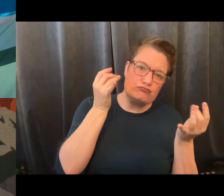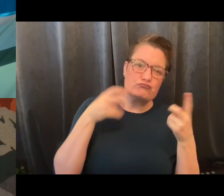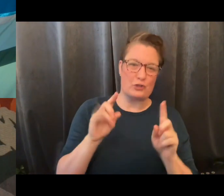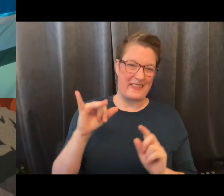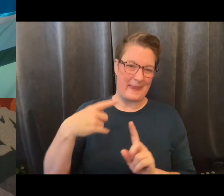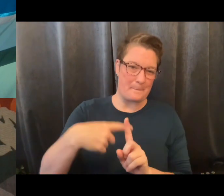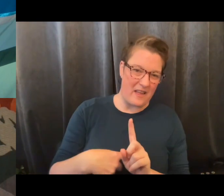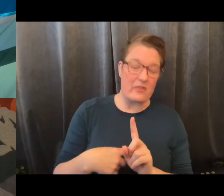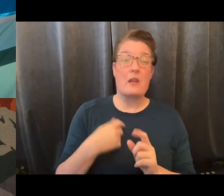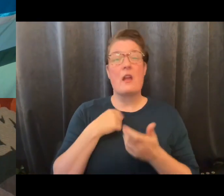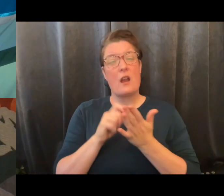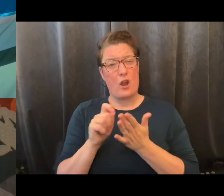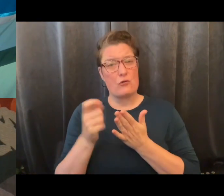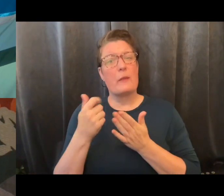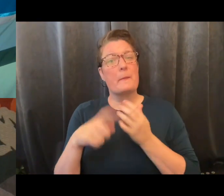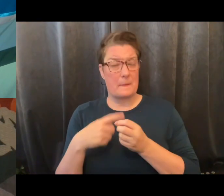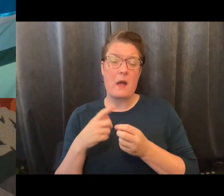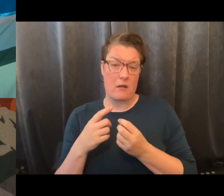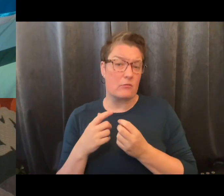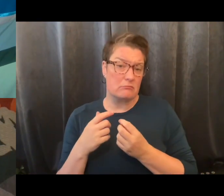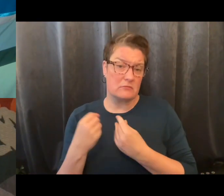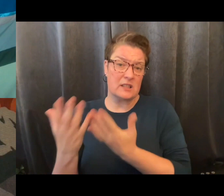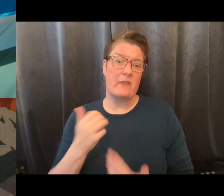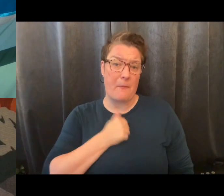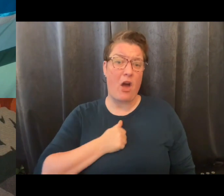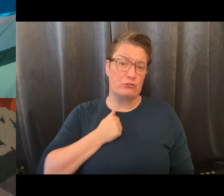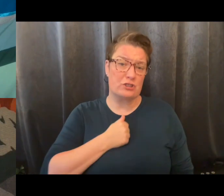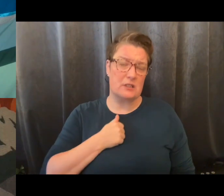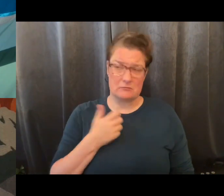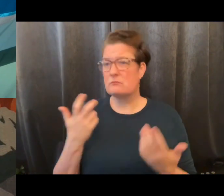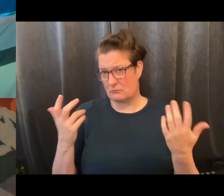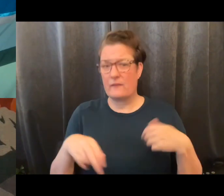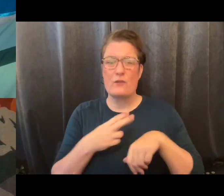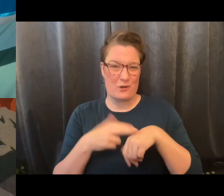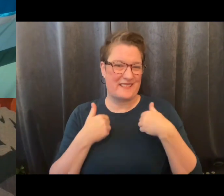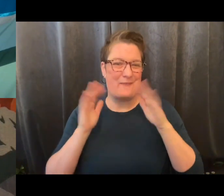bit about making an apology, which there's other wonderful information out there about that as well.